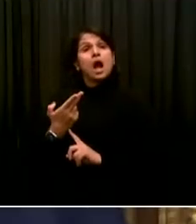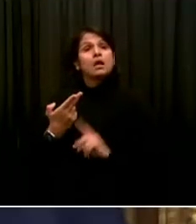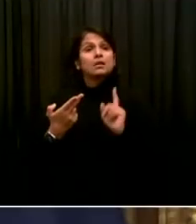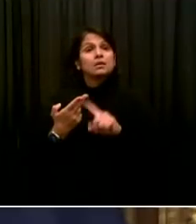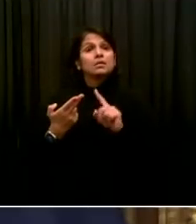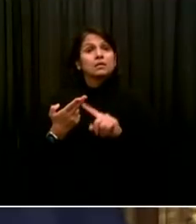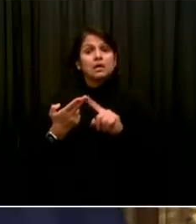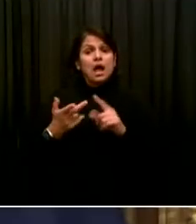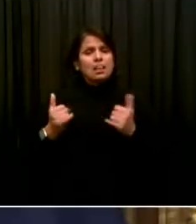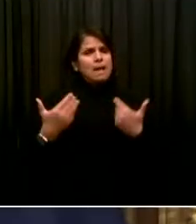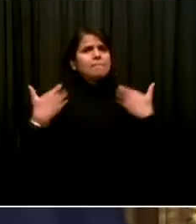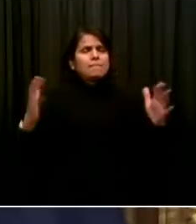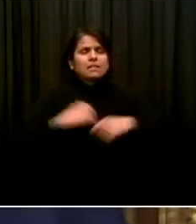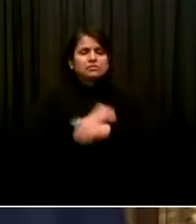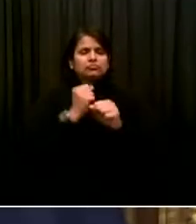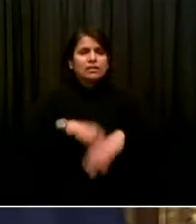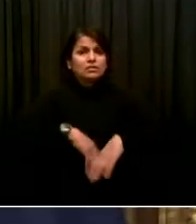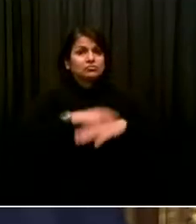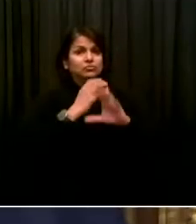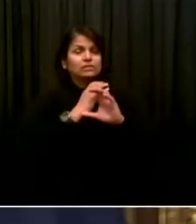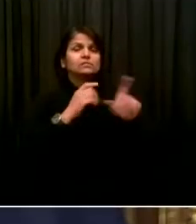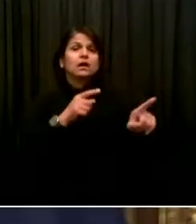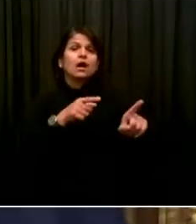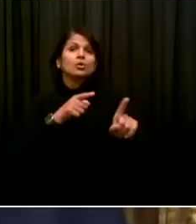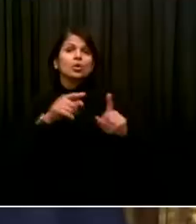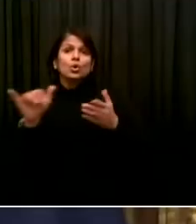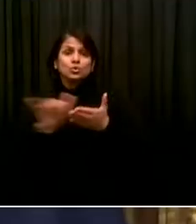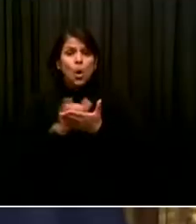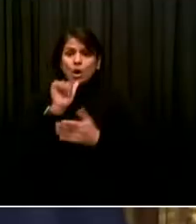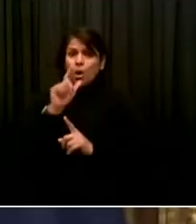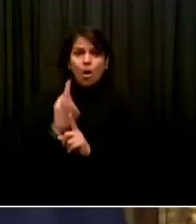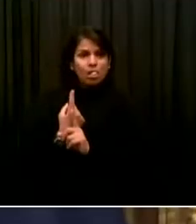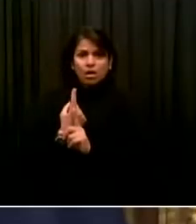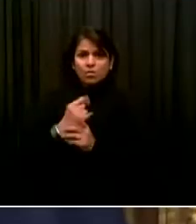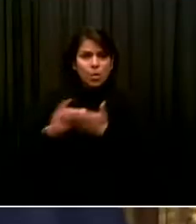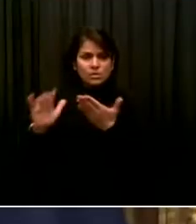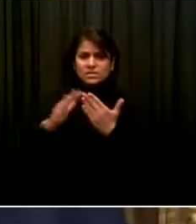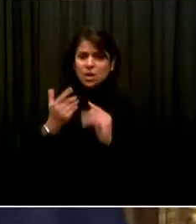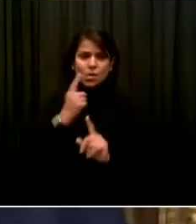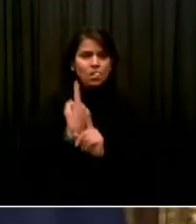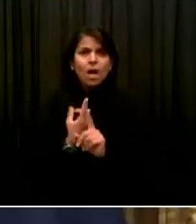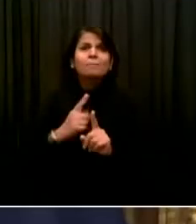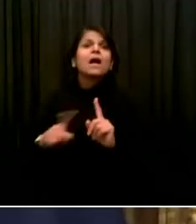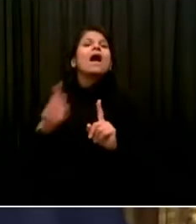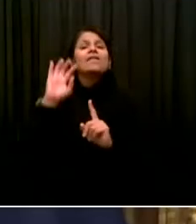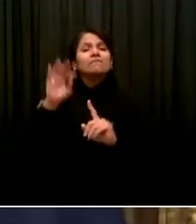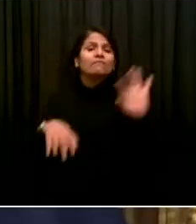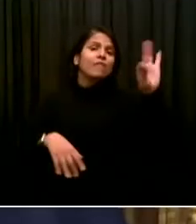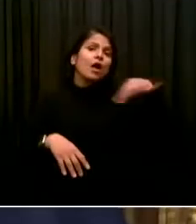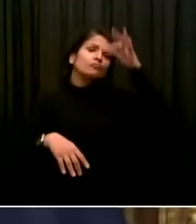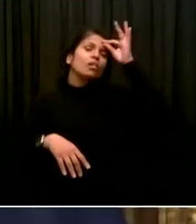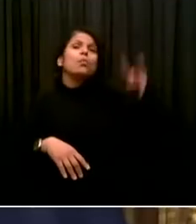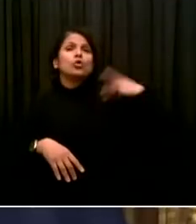IT IS 1 THAT MUST BE ADDRESSED AT EVERY LEFT OF GOVERNMENT OF